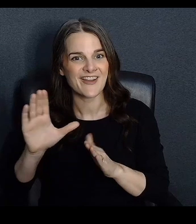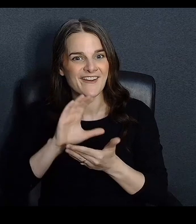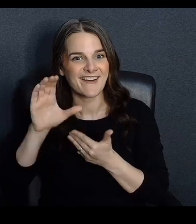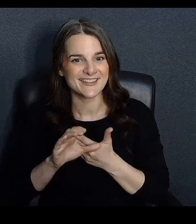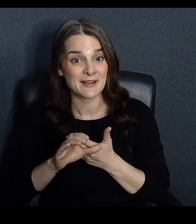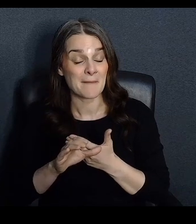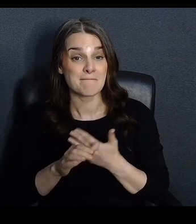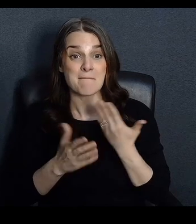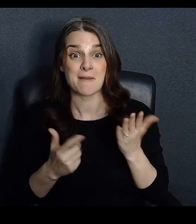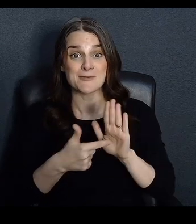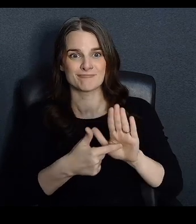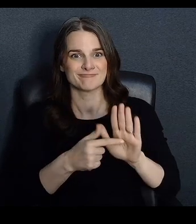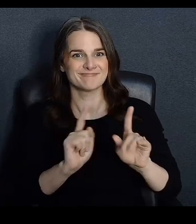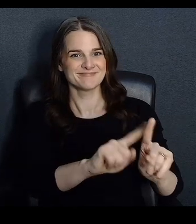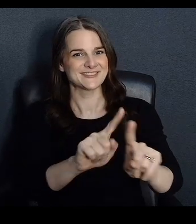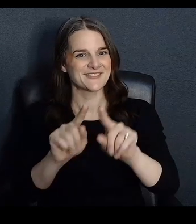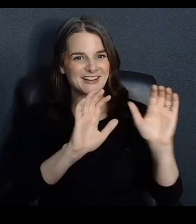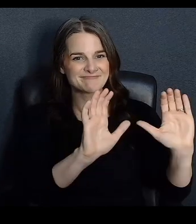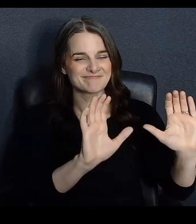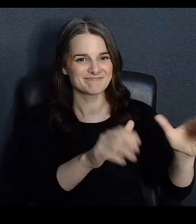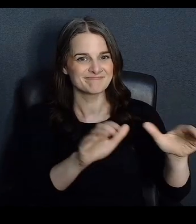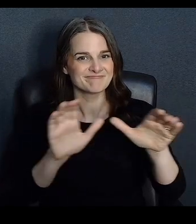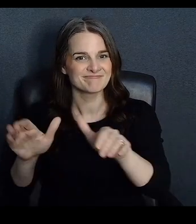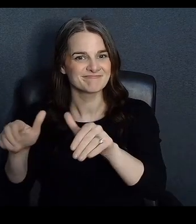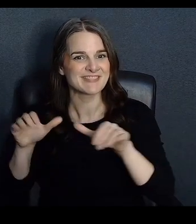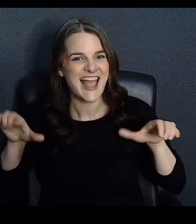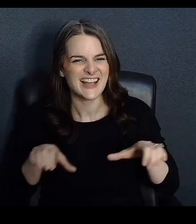Maybe that represents different categories of activity for them.